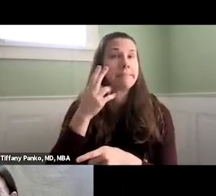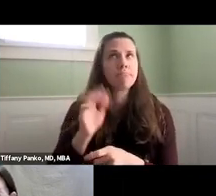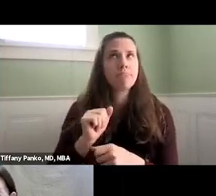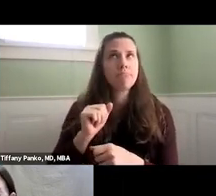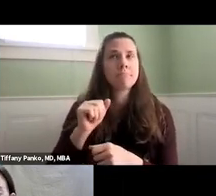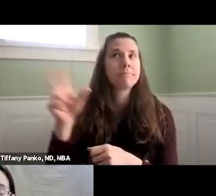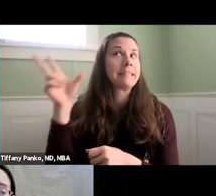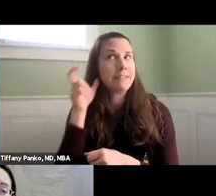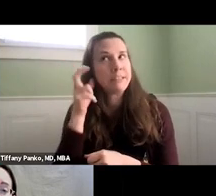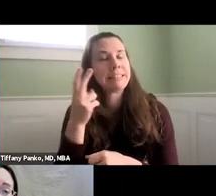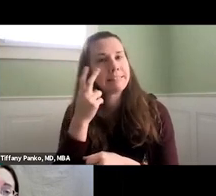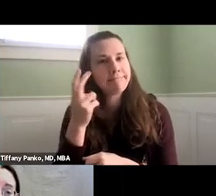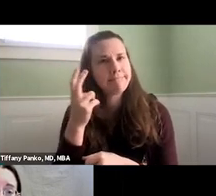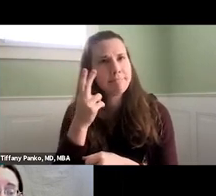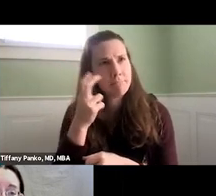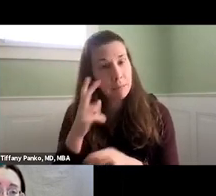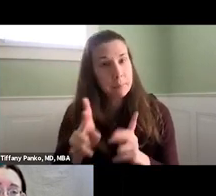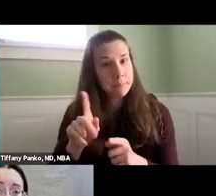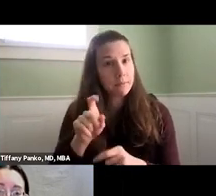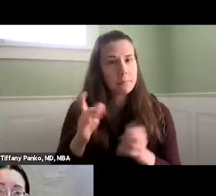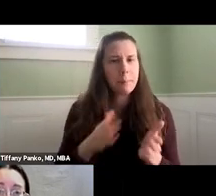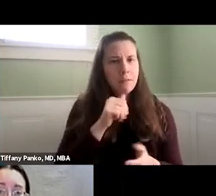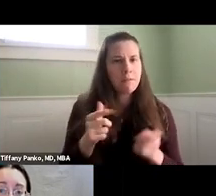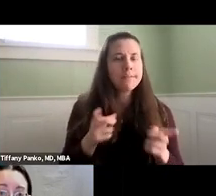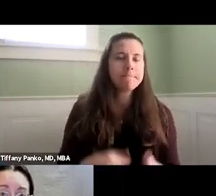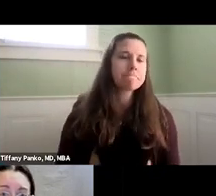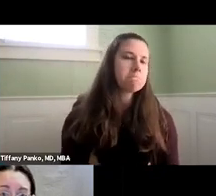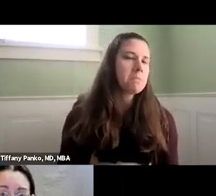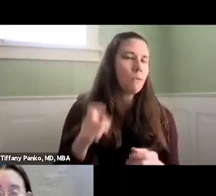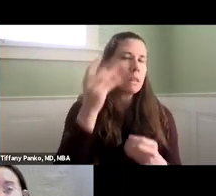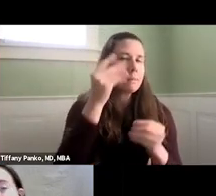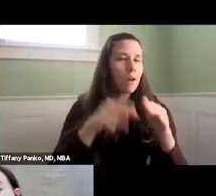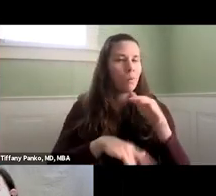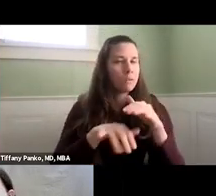the same. A deaf person may experience more issues with language barriers than a blind